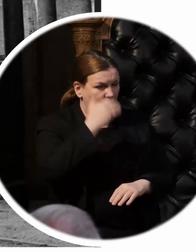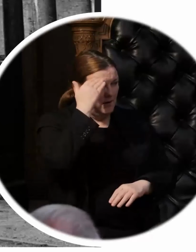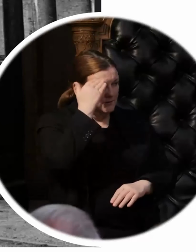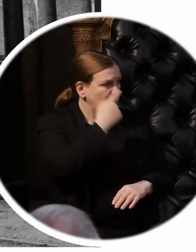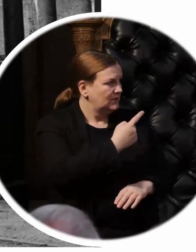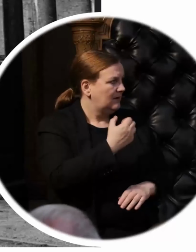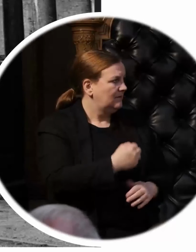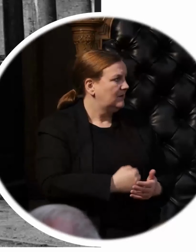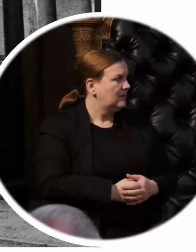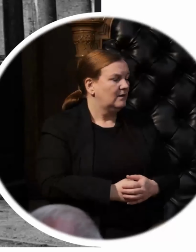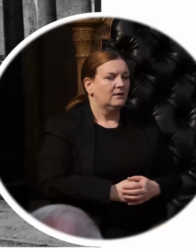So they're George Wilkinson as well.